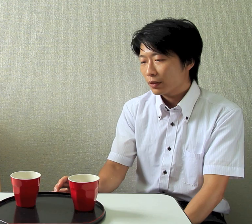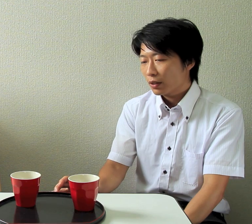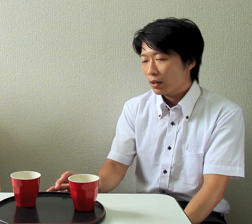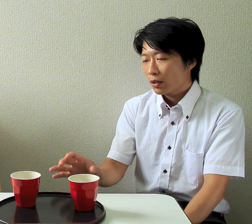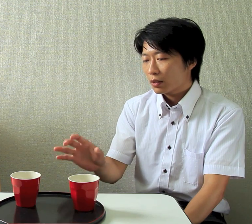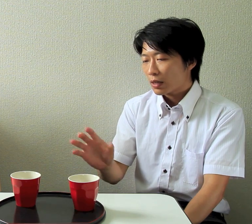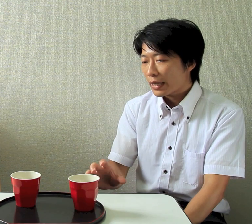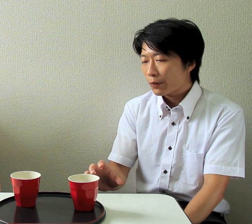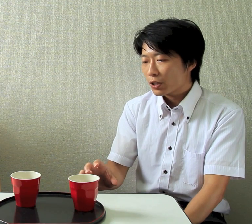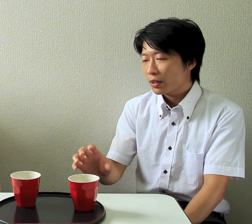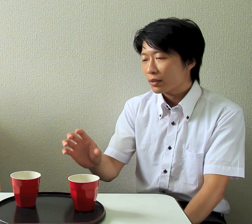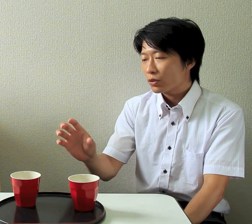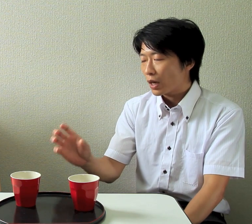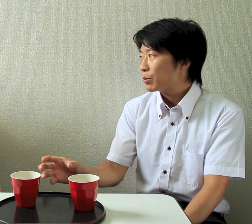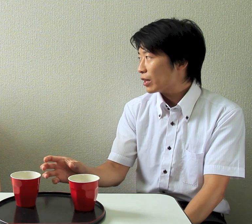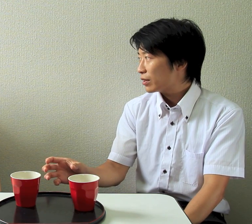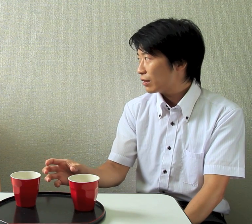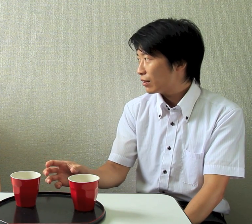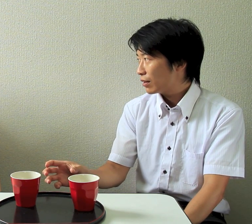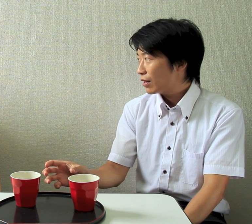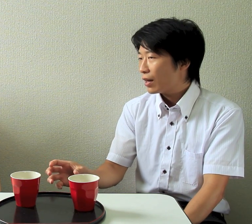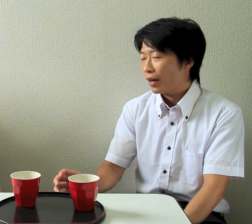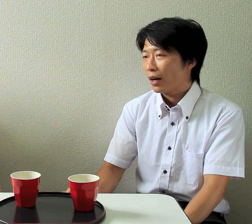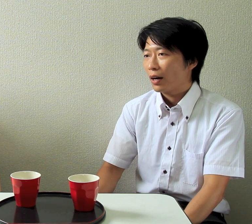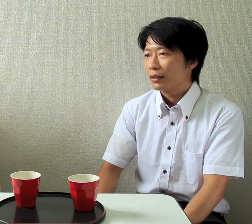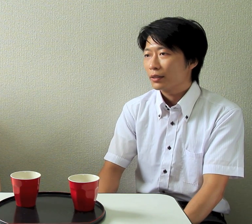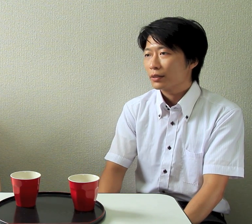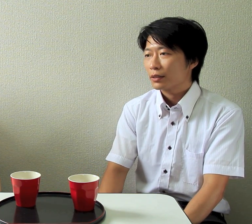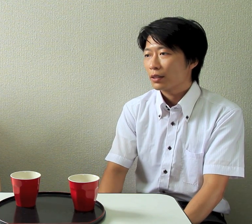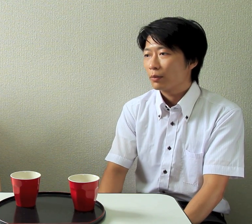sign language connected to objects